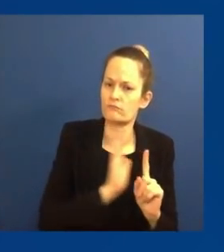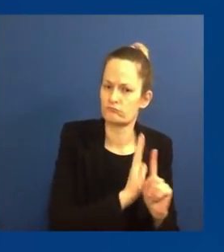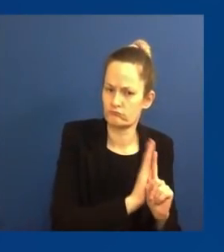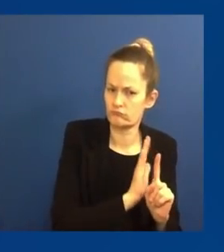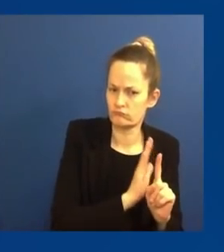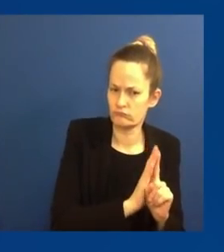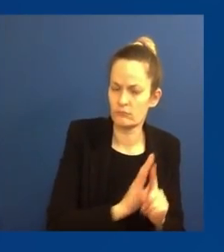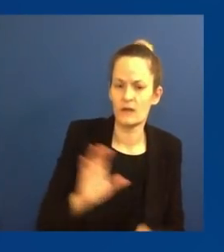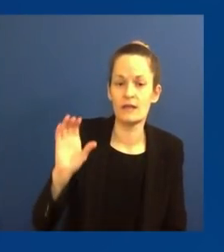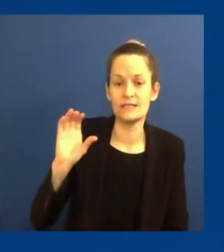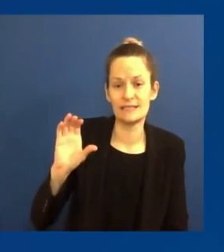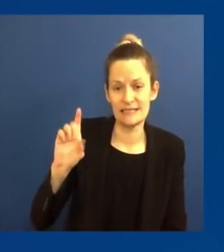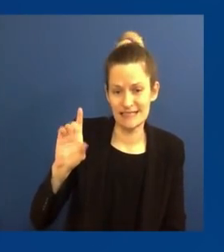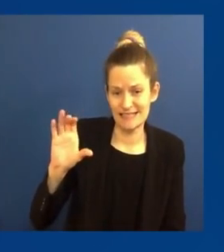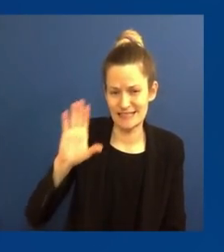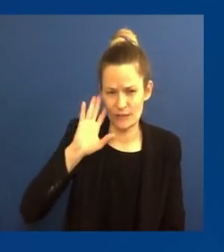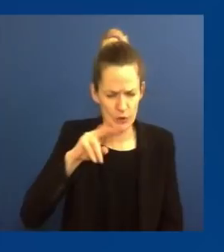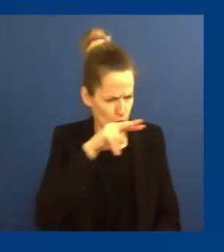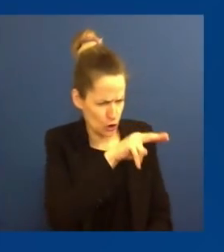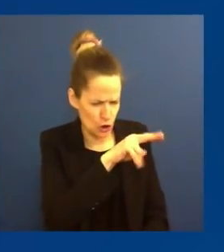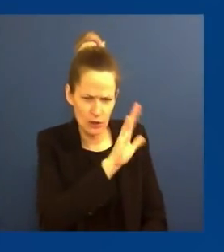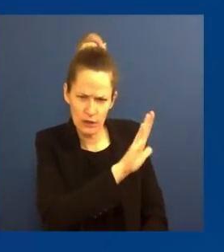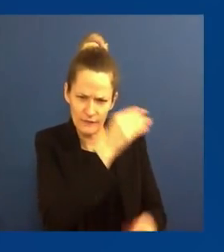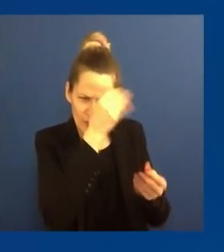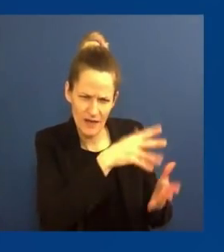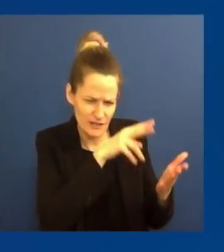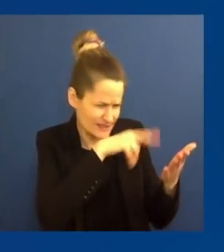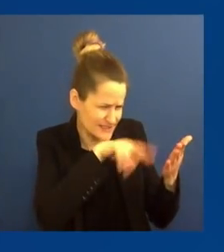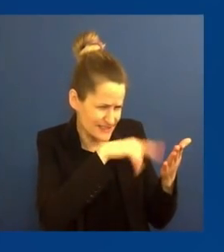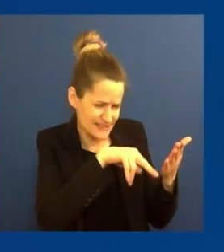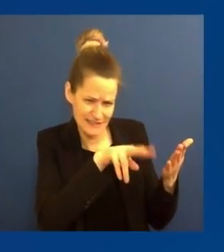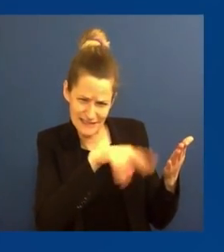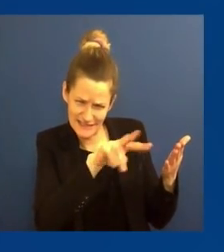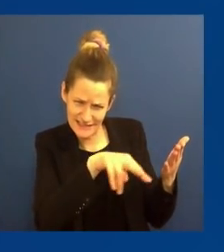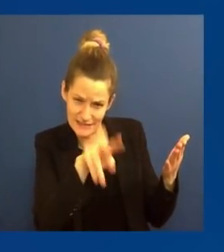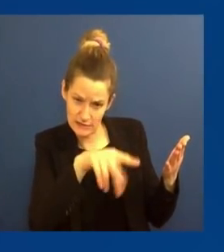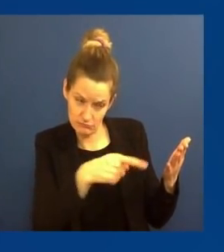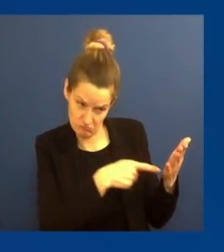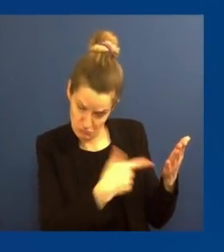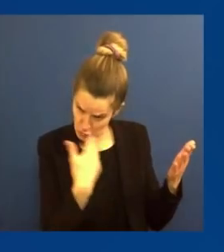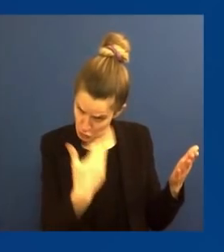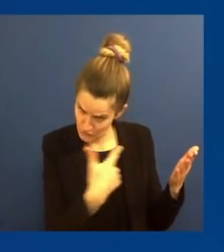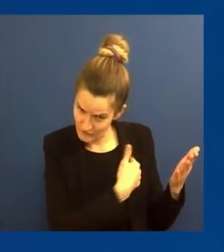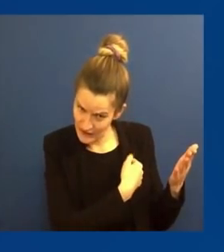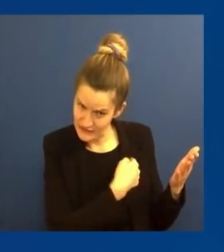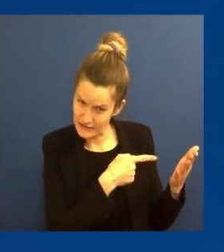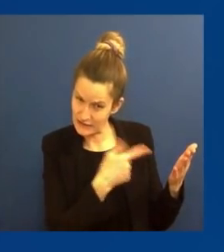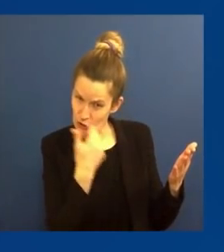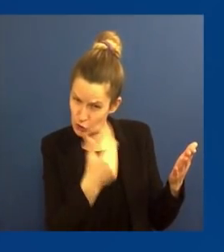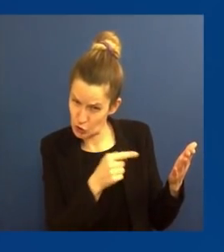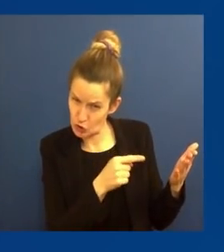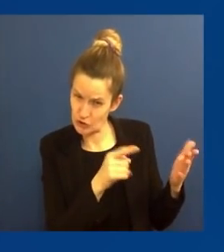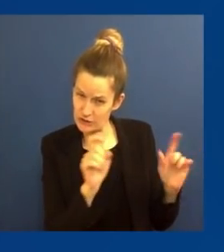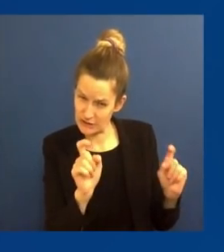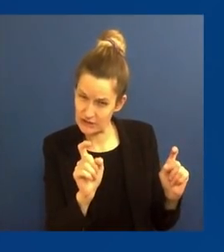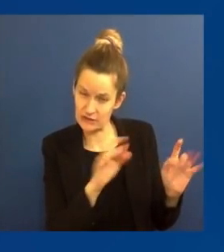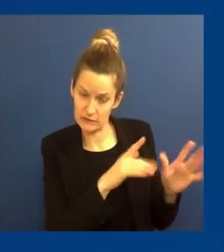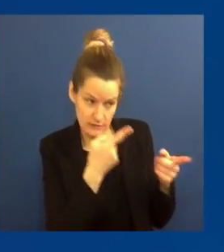I don't foresee any differences in the differentiation of the effectiveness or not against the different variants